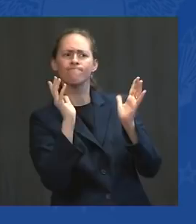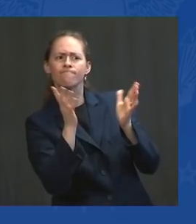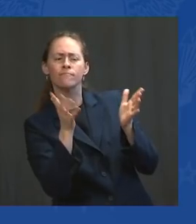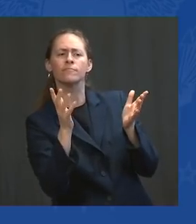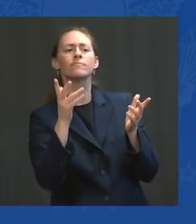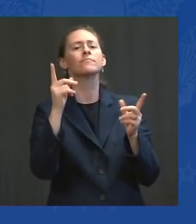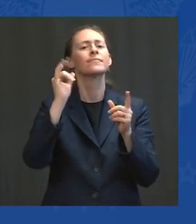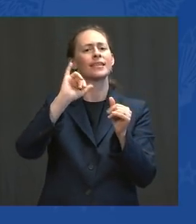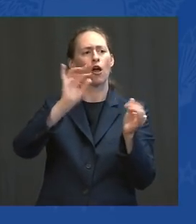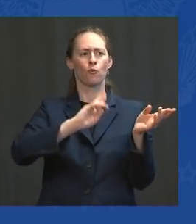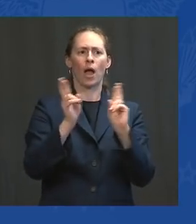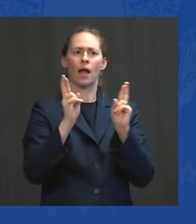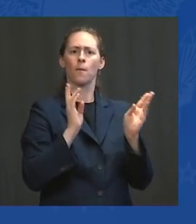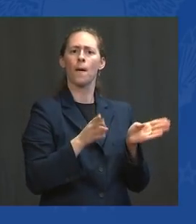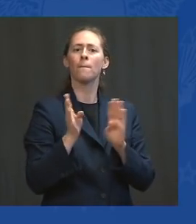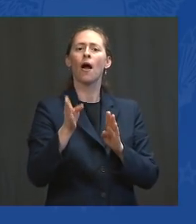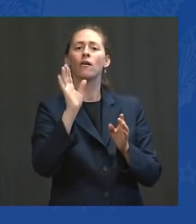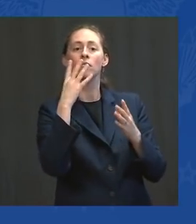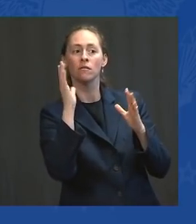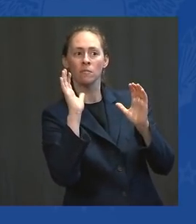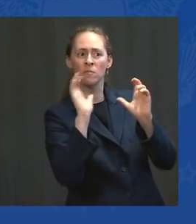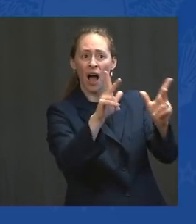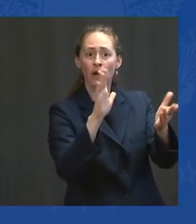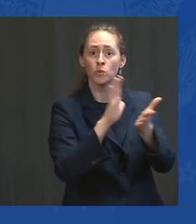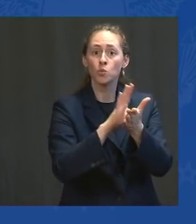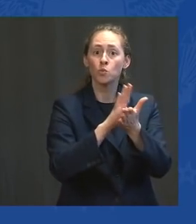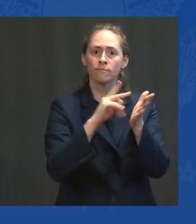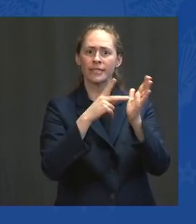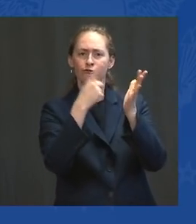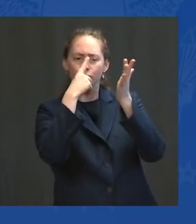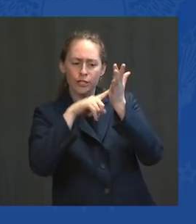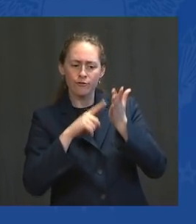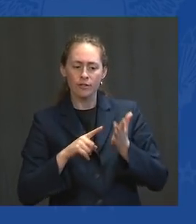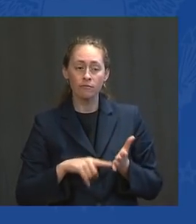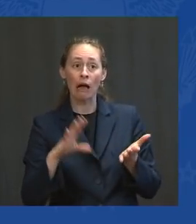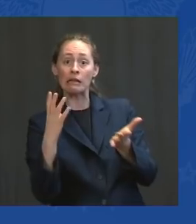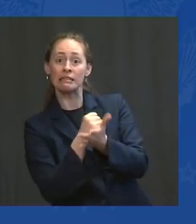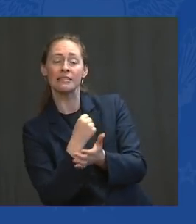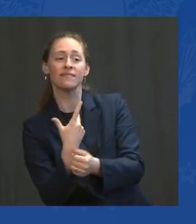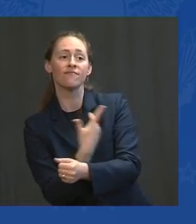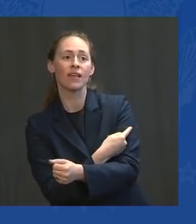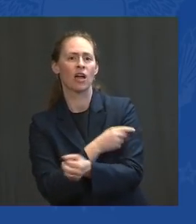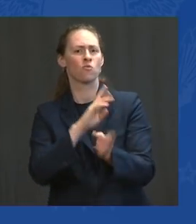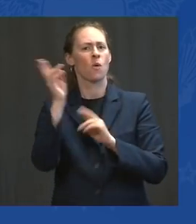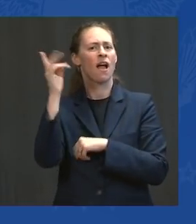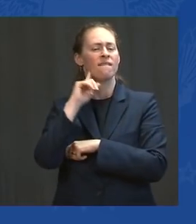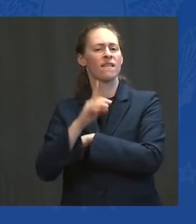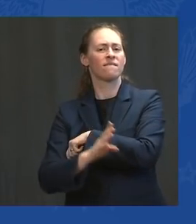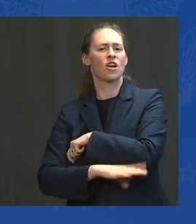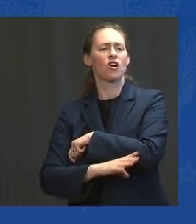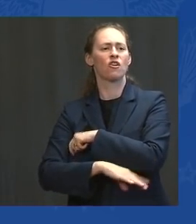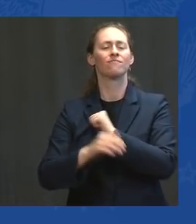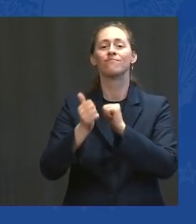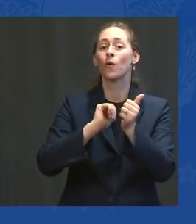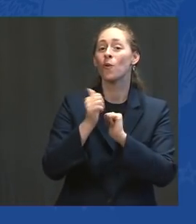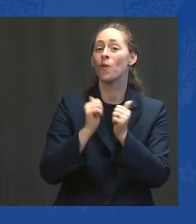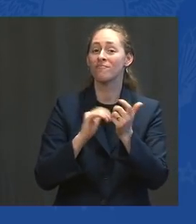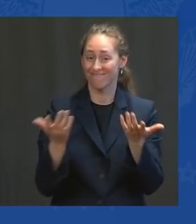or getting ready for their physicals they need for fall sports. Fourth, we're also intensifying our efforts